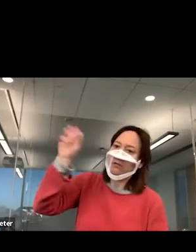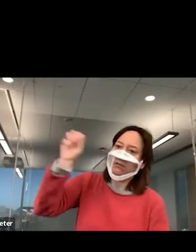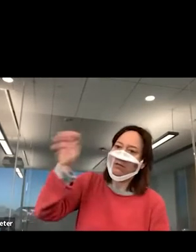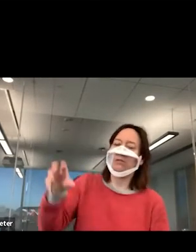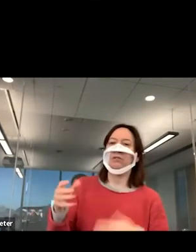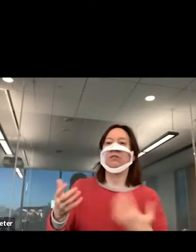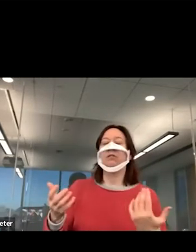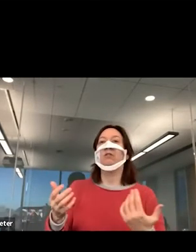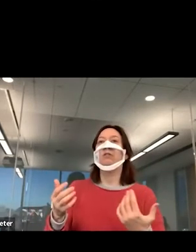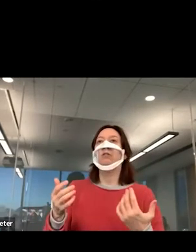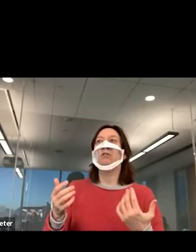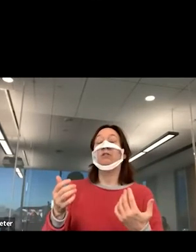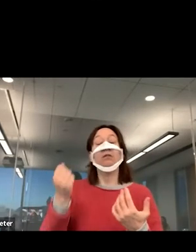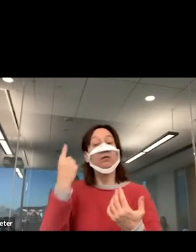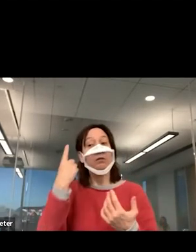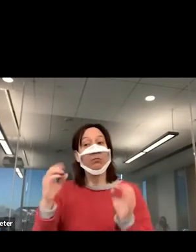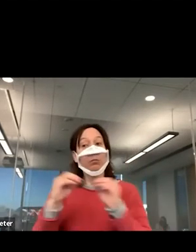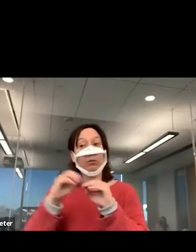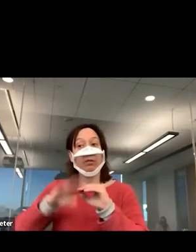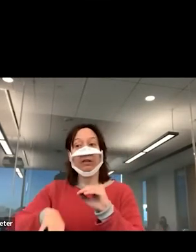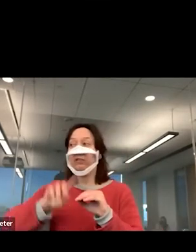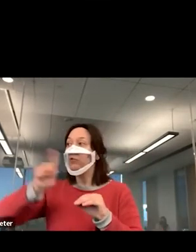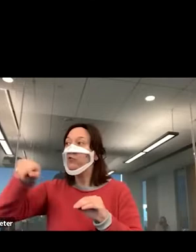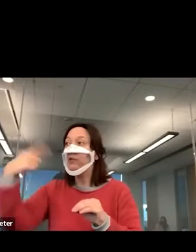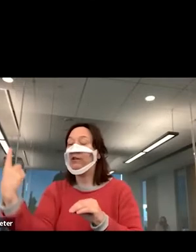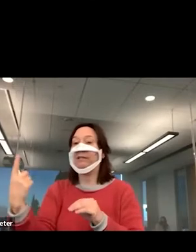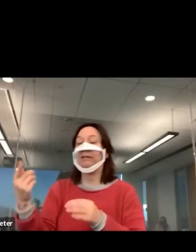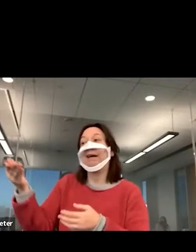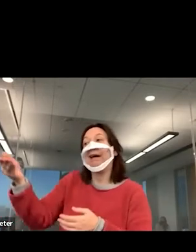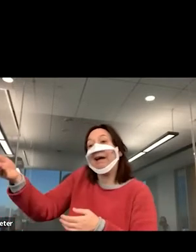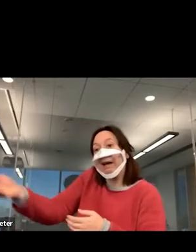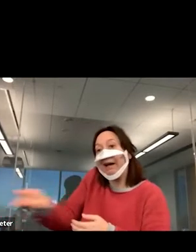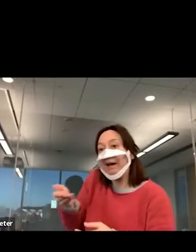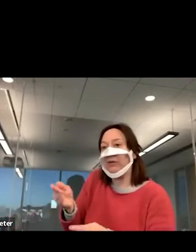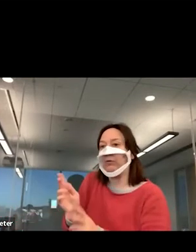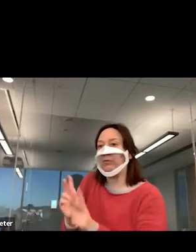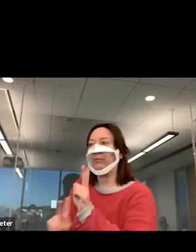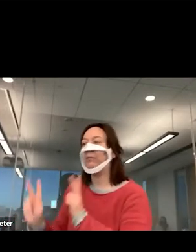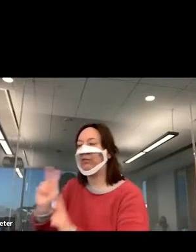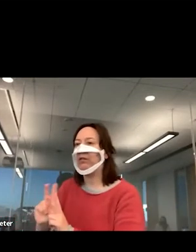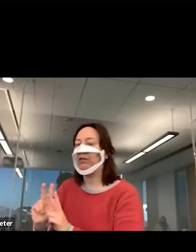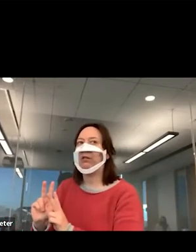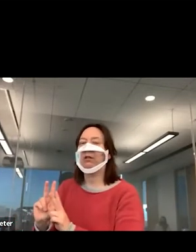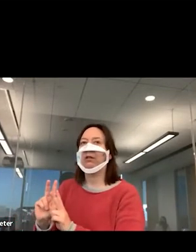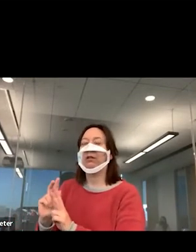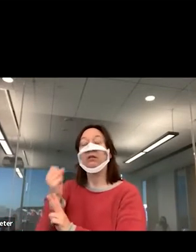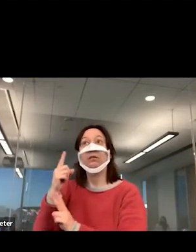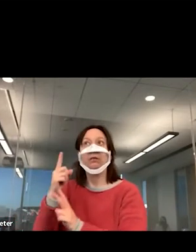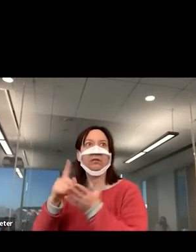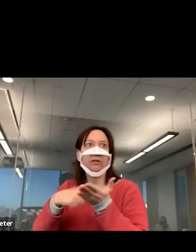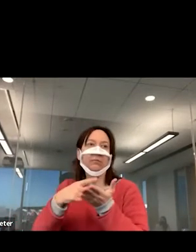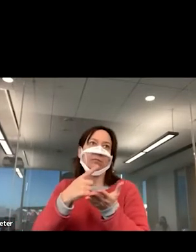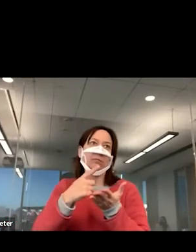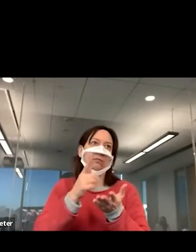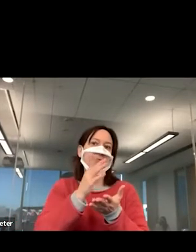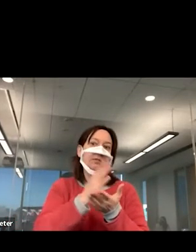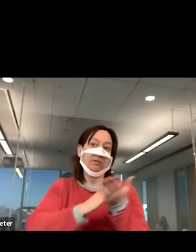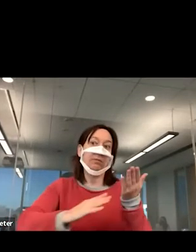because although some people find that still hard to do it's about once people get in the